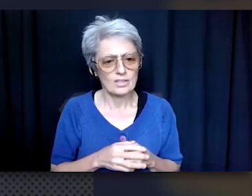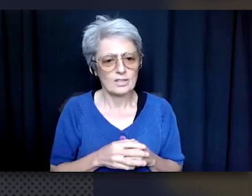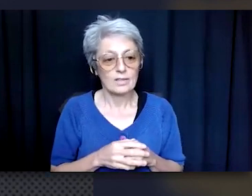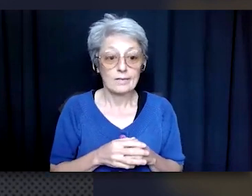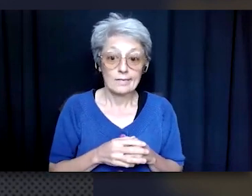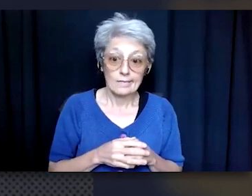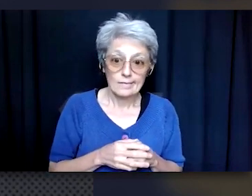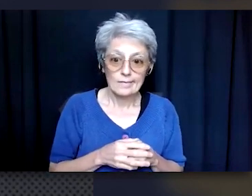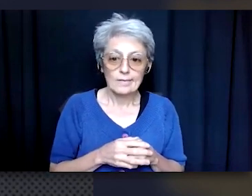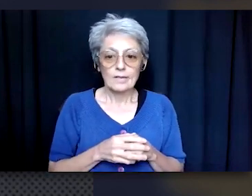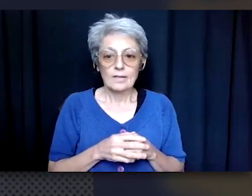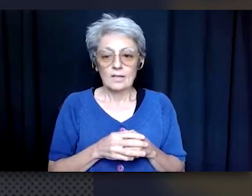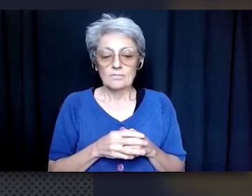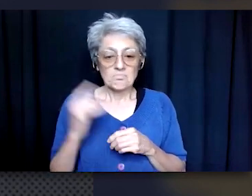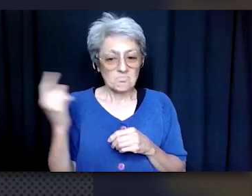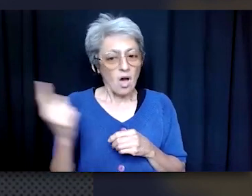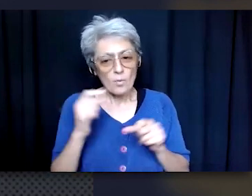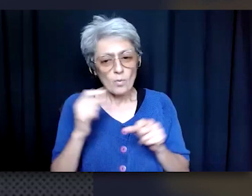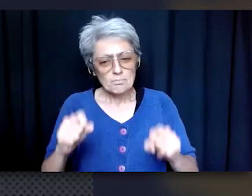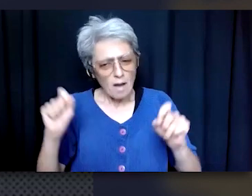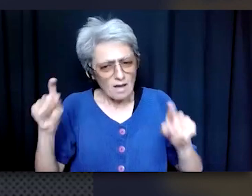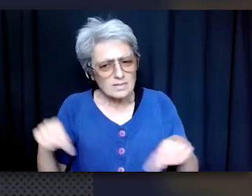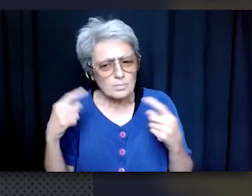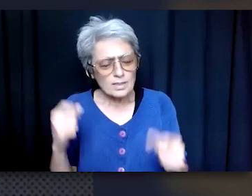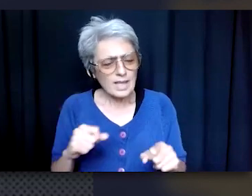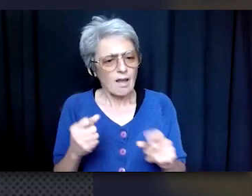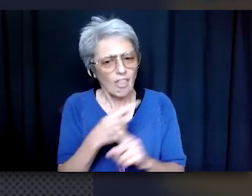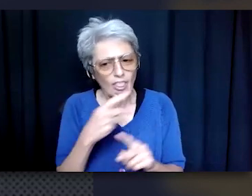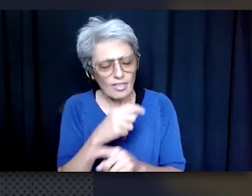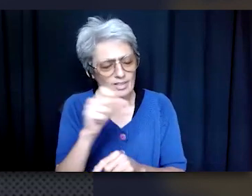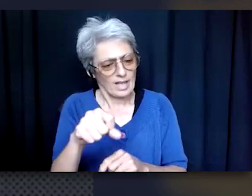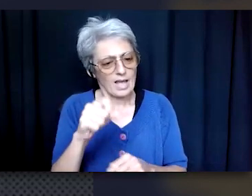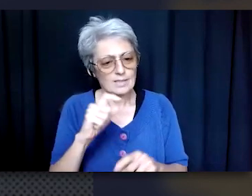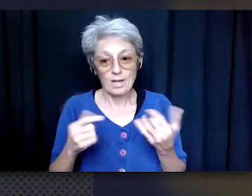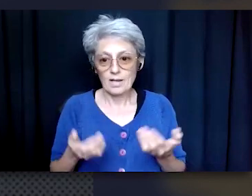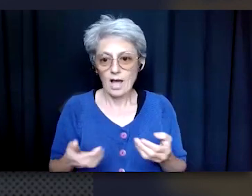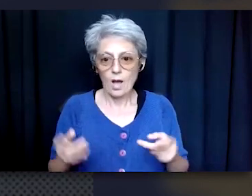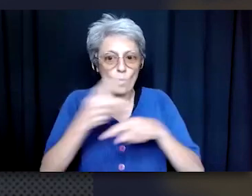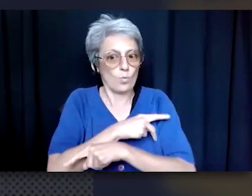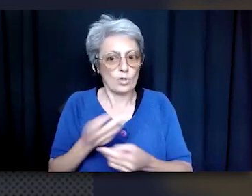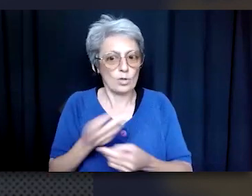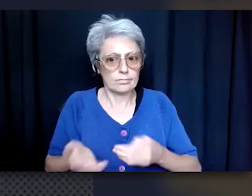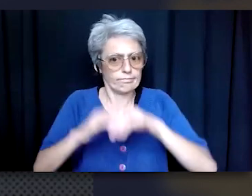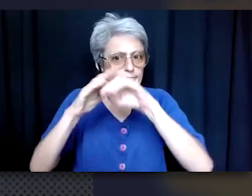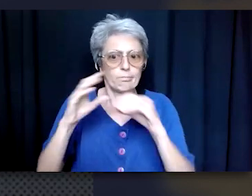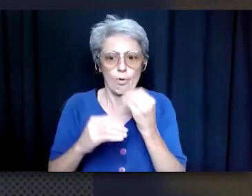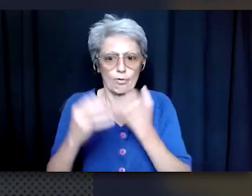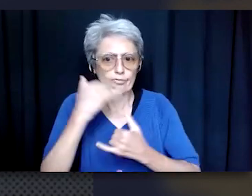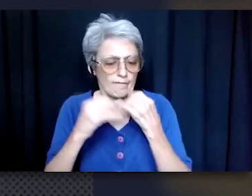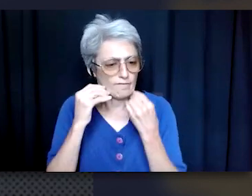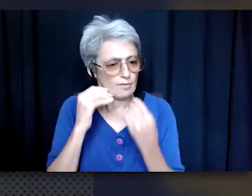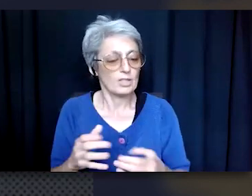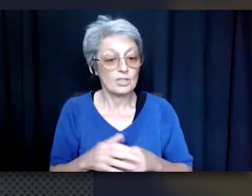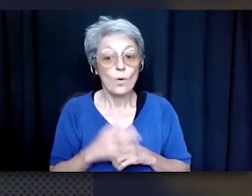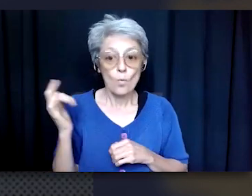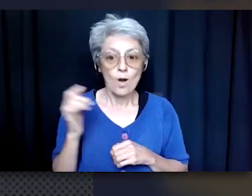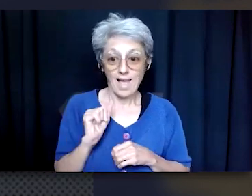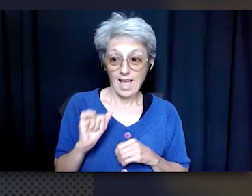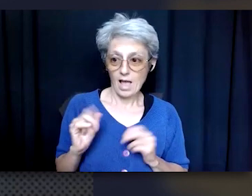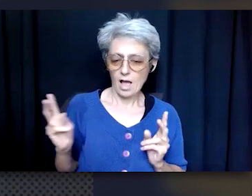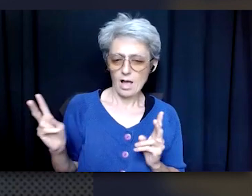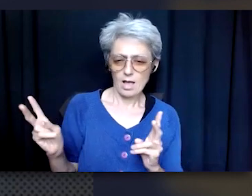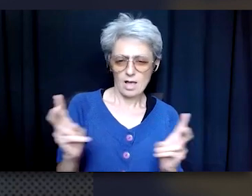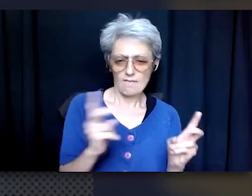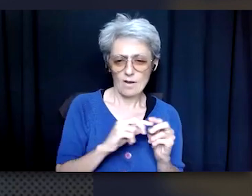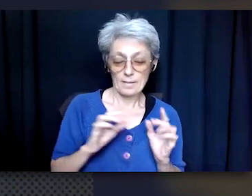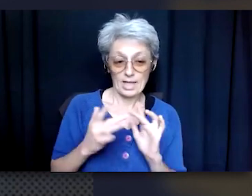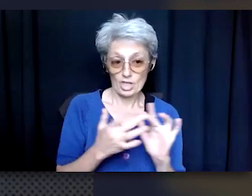and true, but there are increases because what is being trolled from is increasingly gen AI outputs